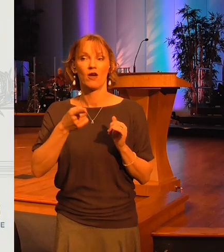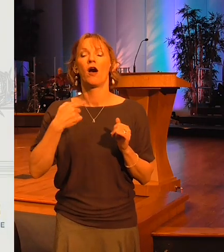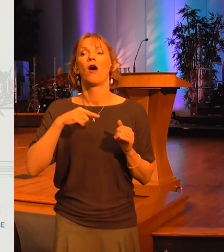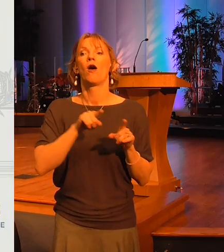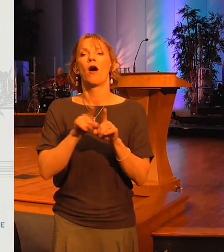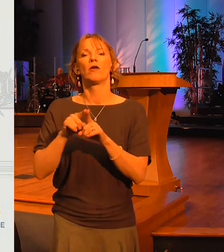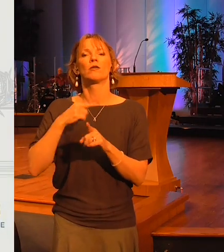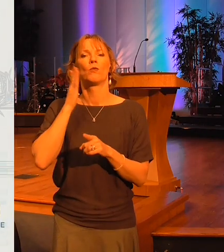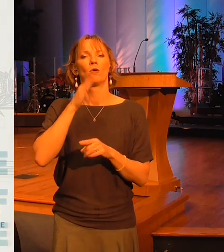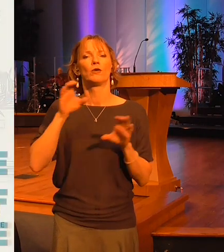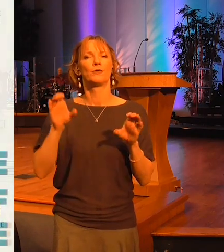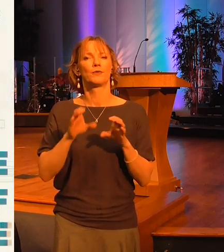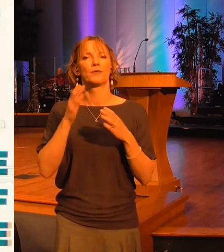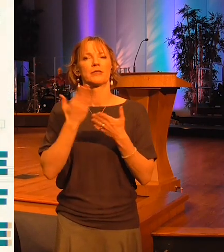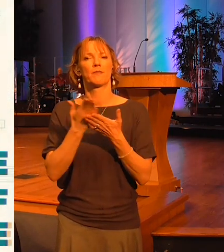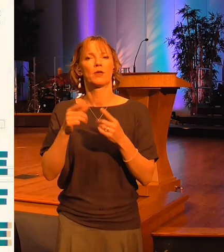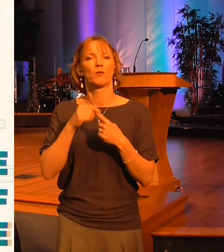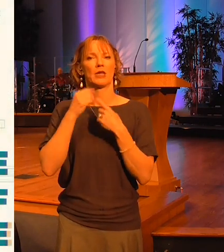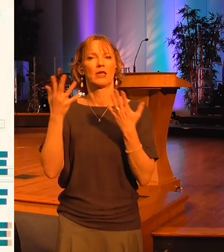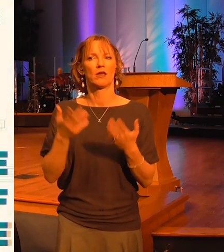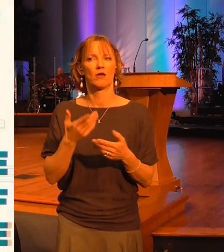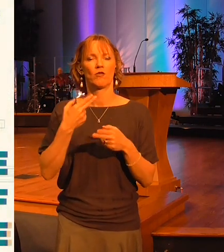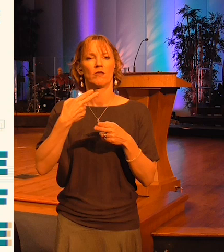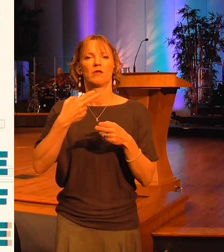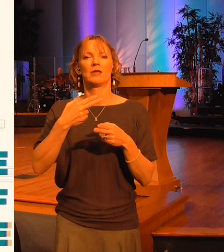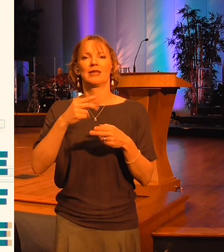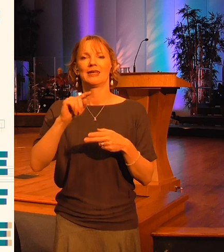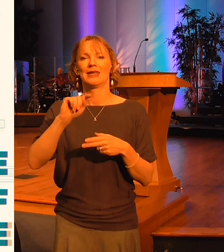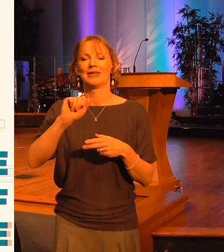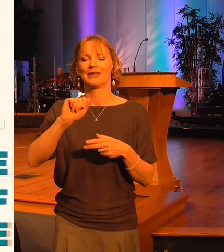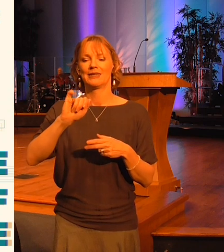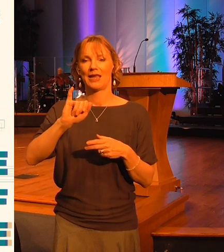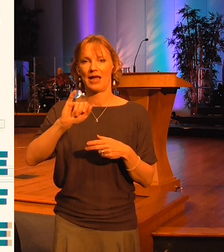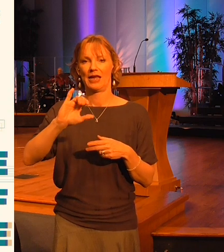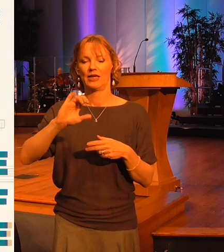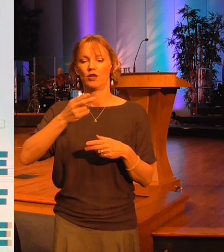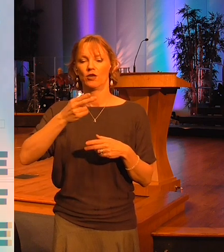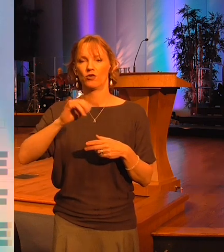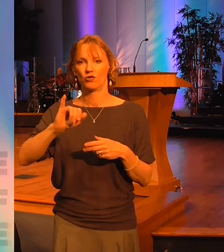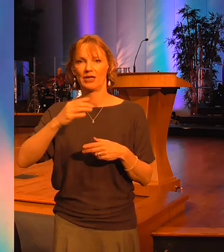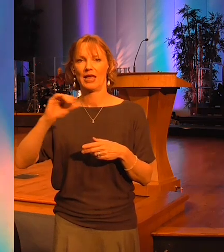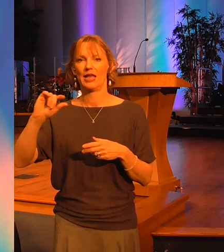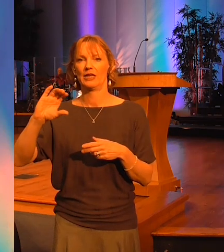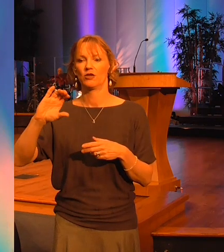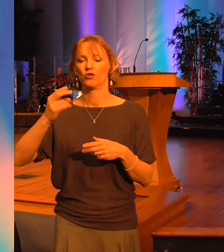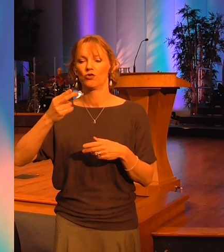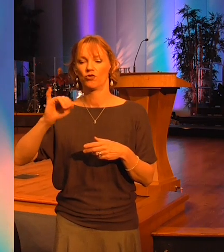uh something unique here at Mile High it's going to be Tai Chi and Chi Gong Day that's April 26